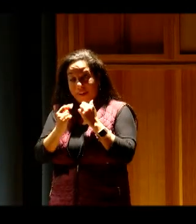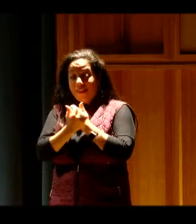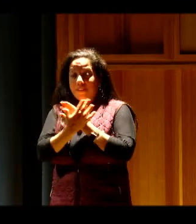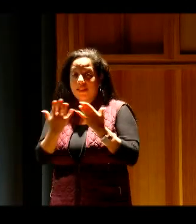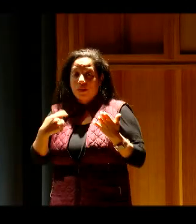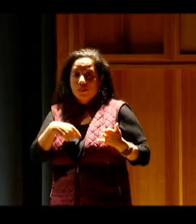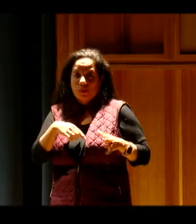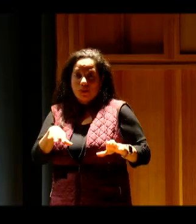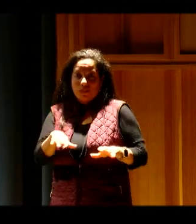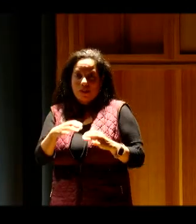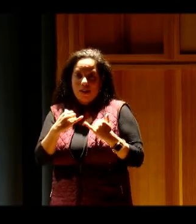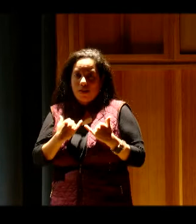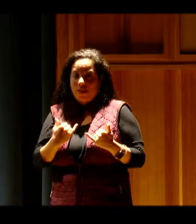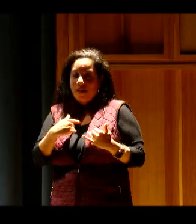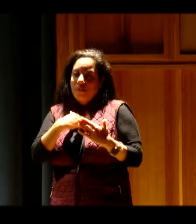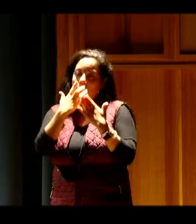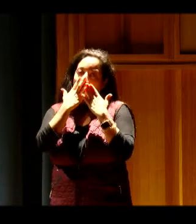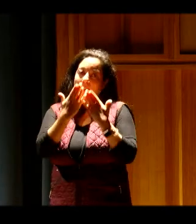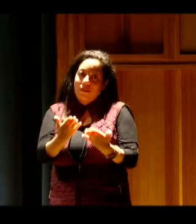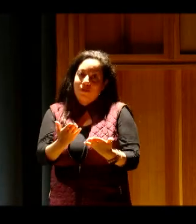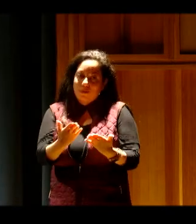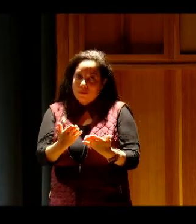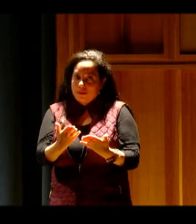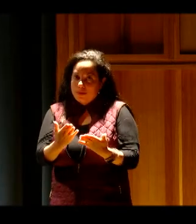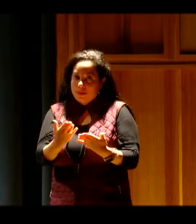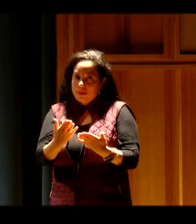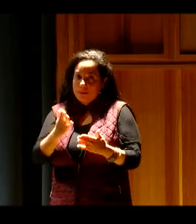And I'm so grateful to be speaking to you all today.